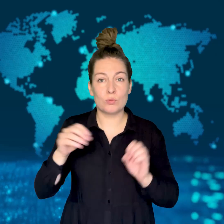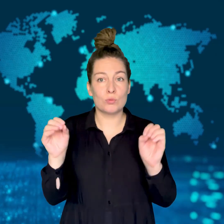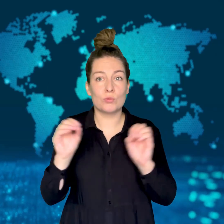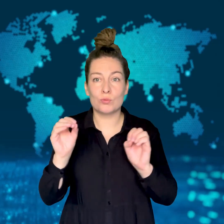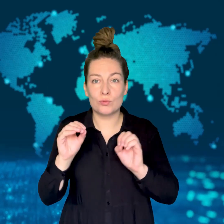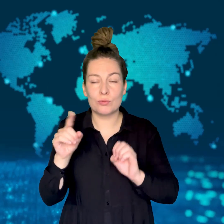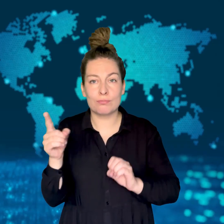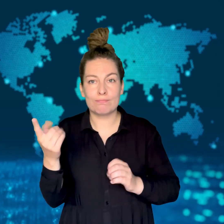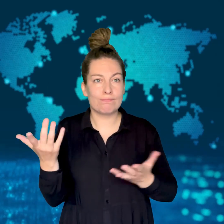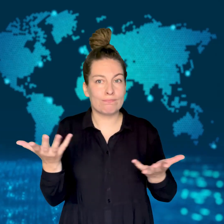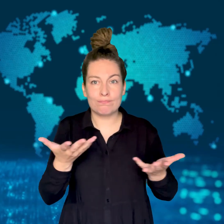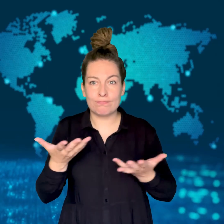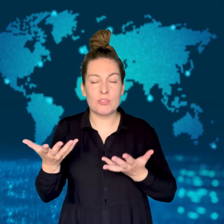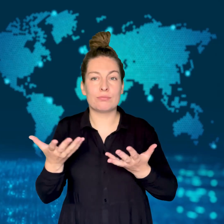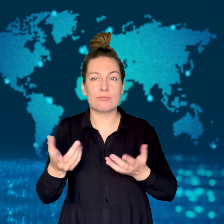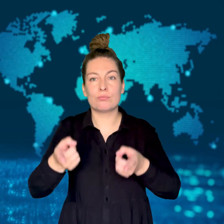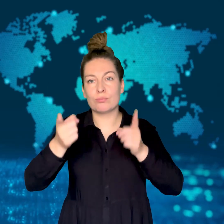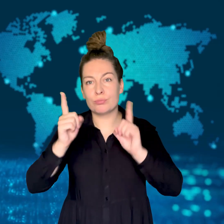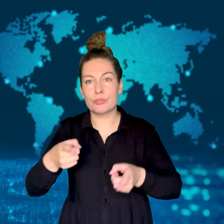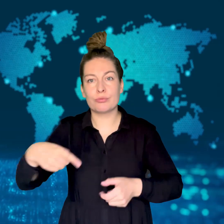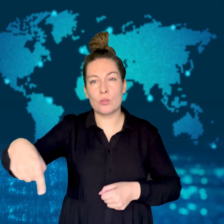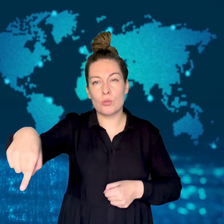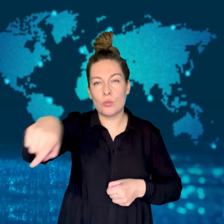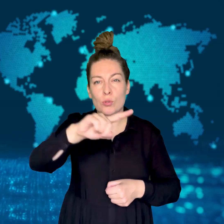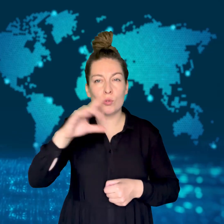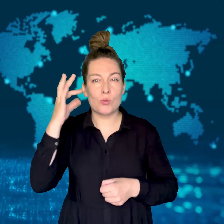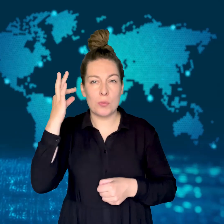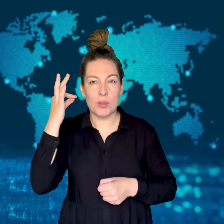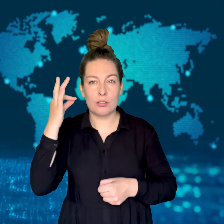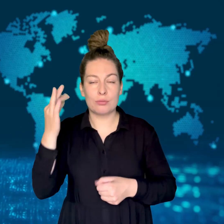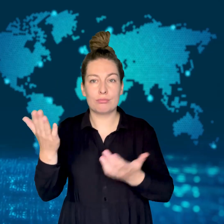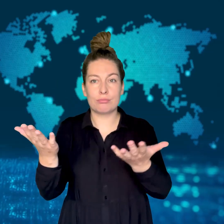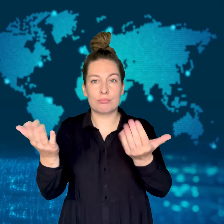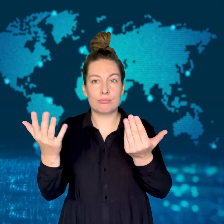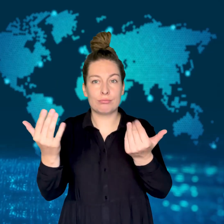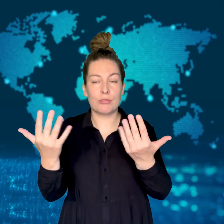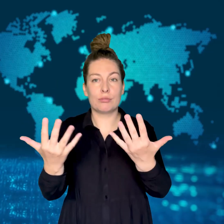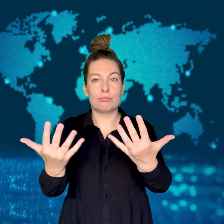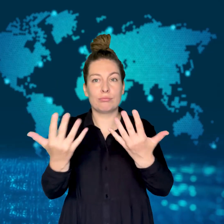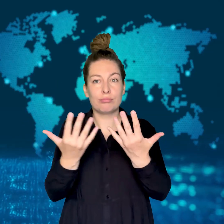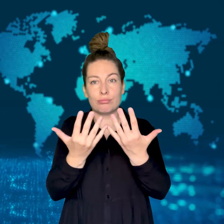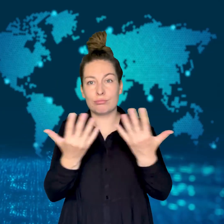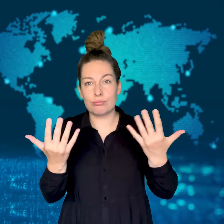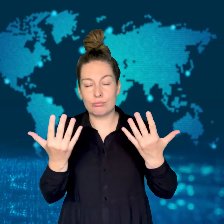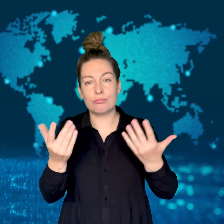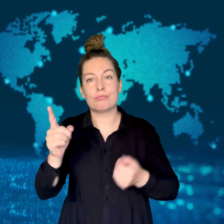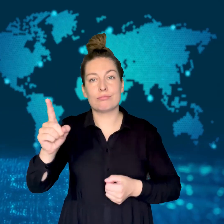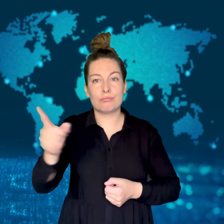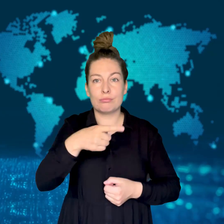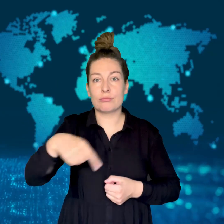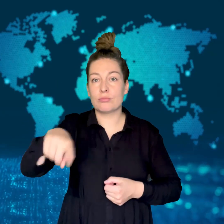but no one was willing to admit it.